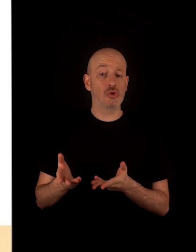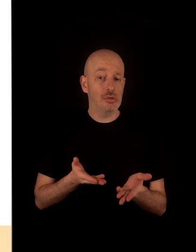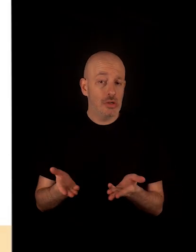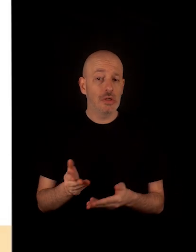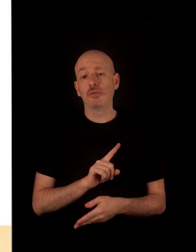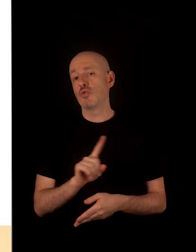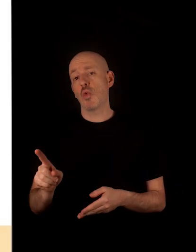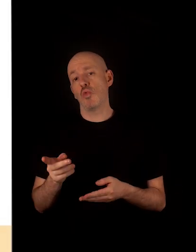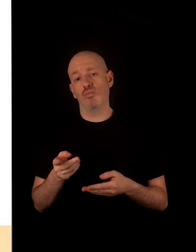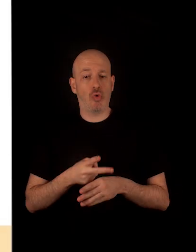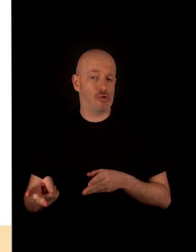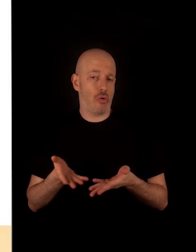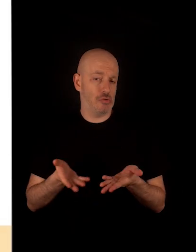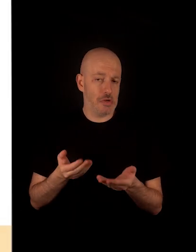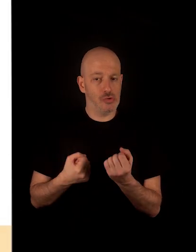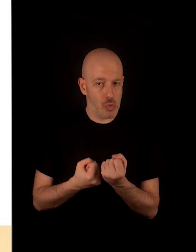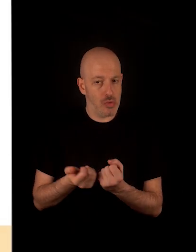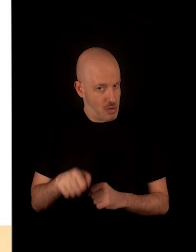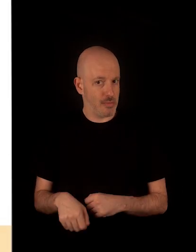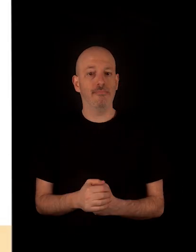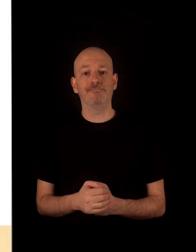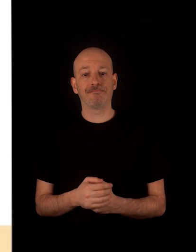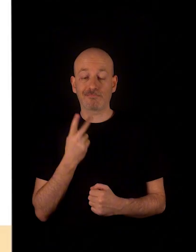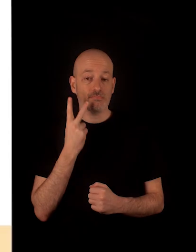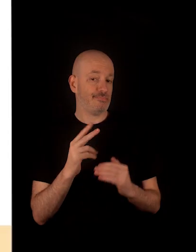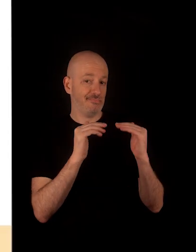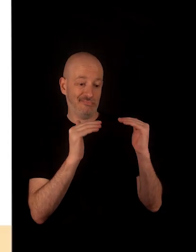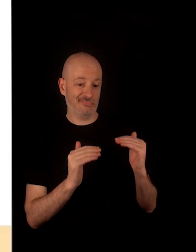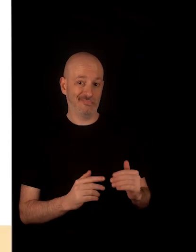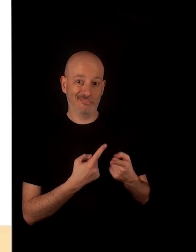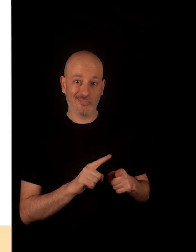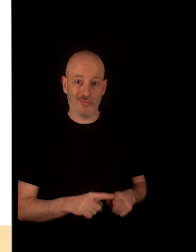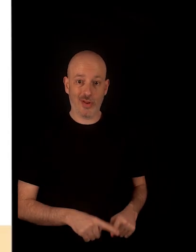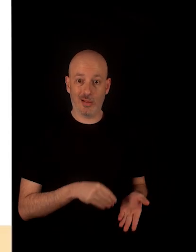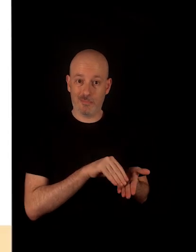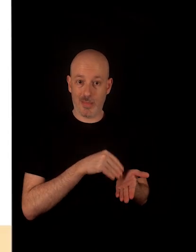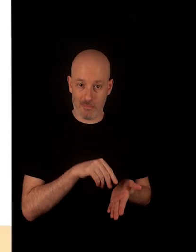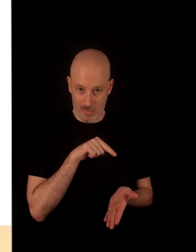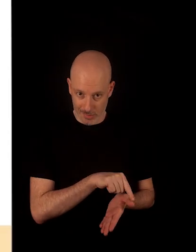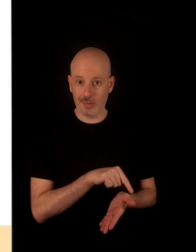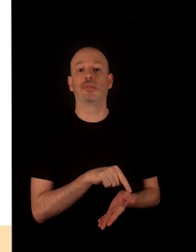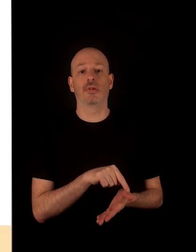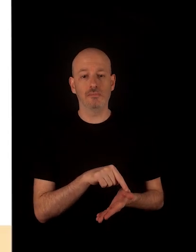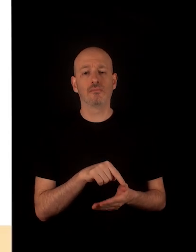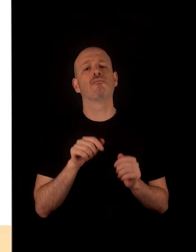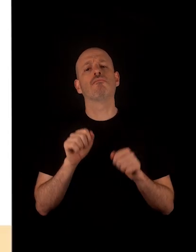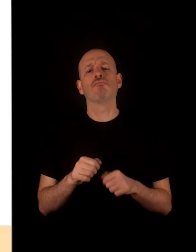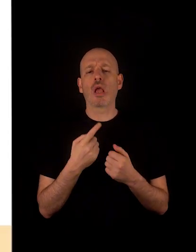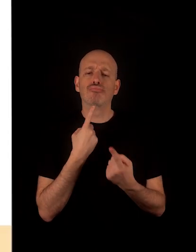And lastly, the ‘Visa top-up’ that is 120€. And this is given to participants that need to take